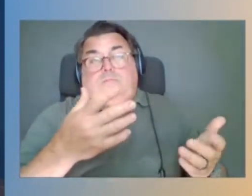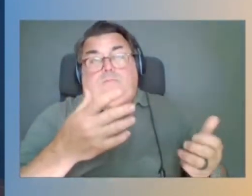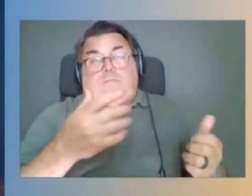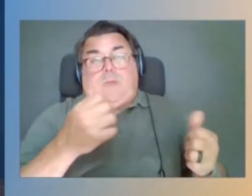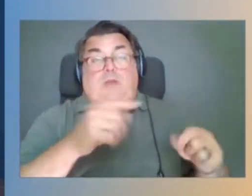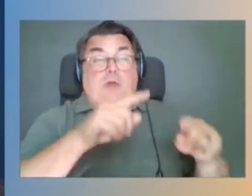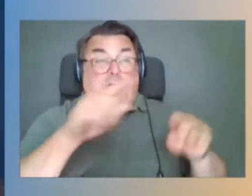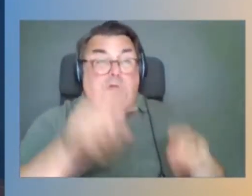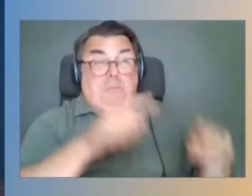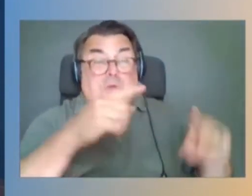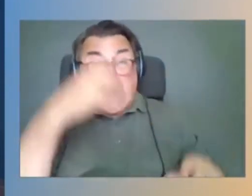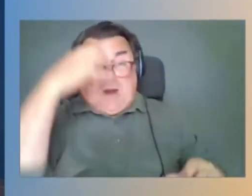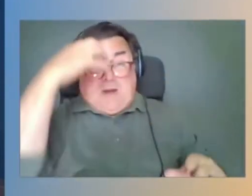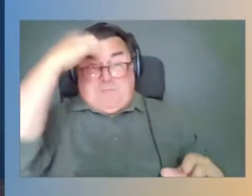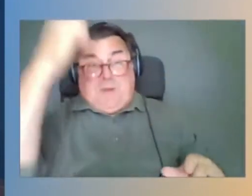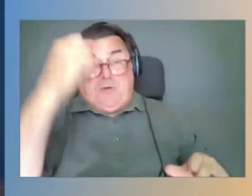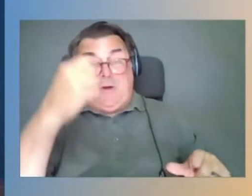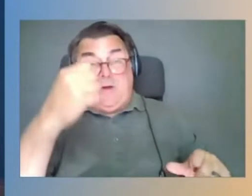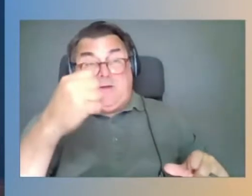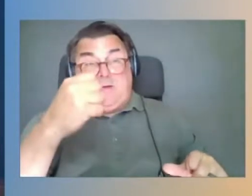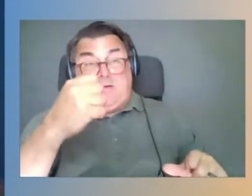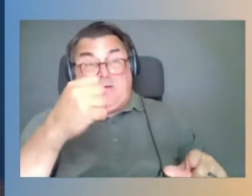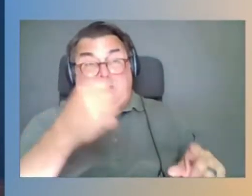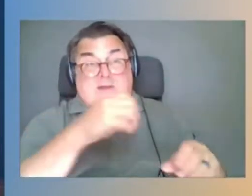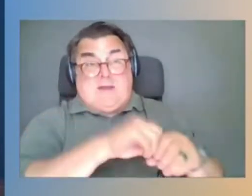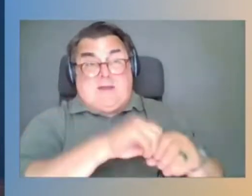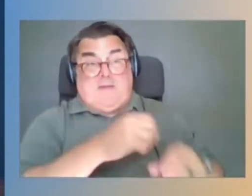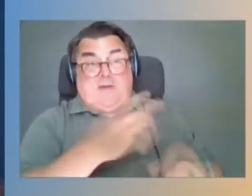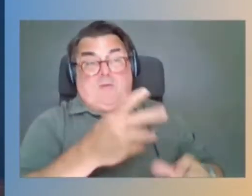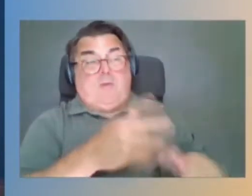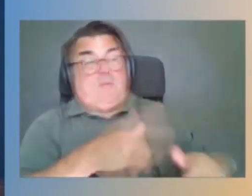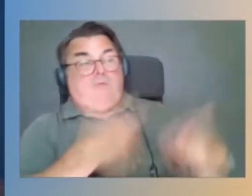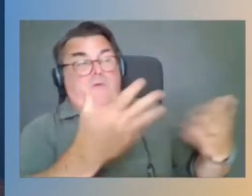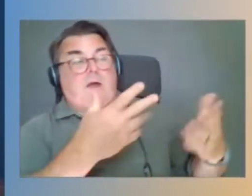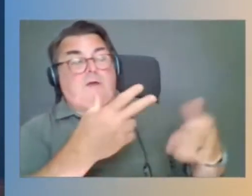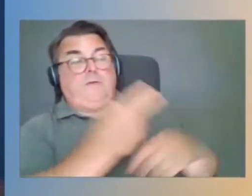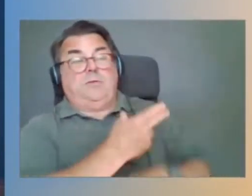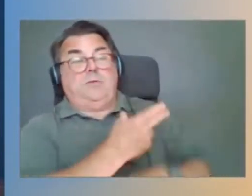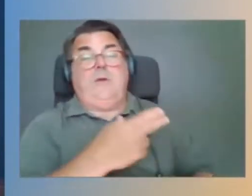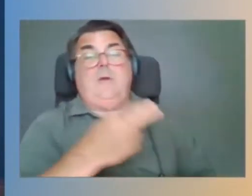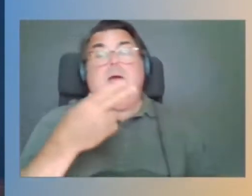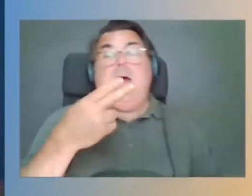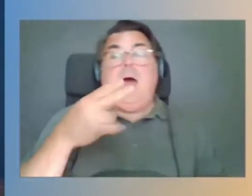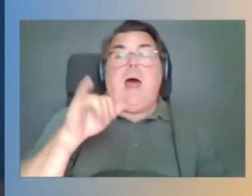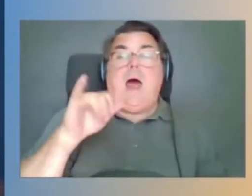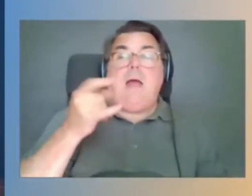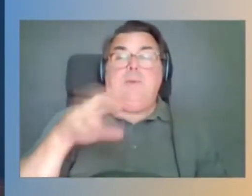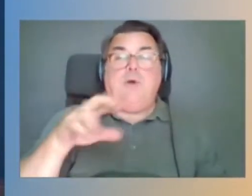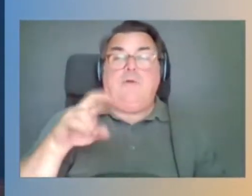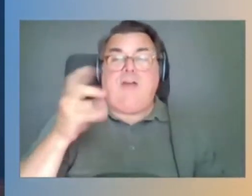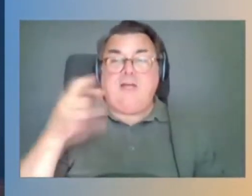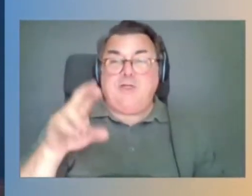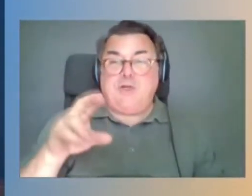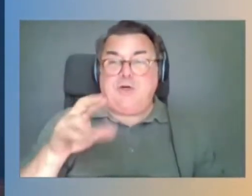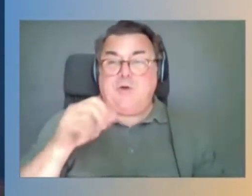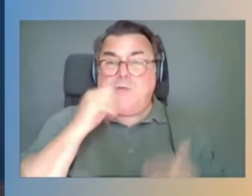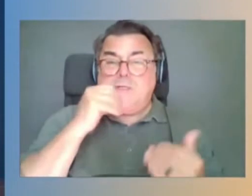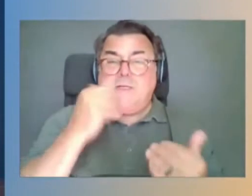of the host hardware to our customer instances. Because the hypervisor and management wasn't consumed by the core offloaded now.